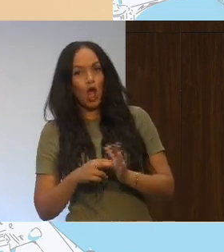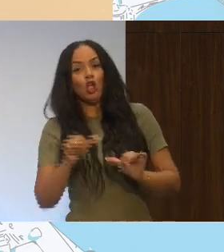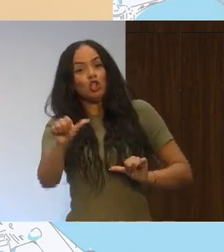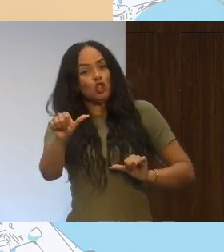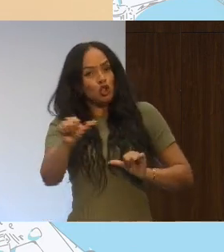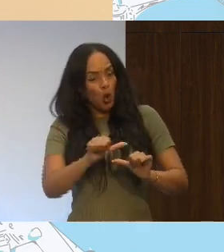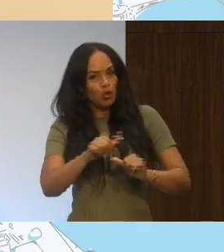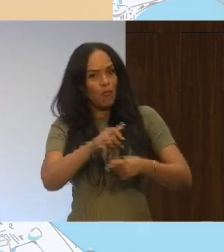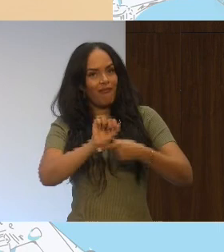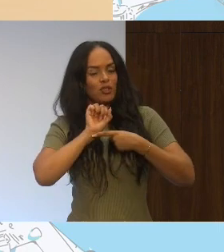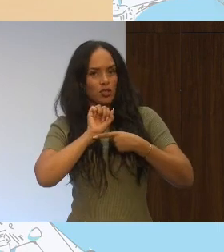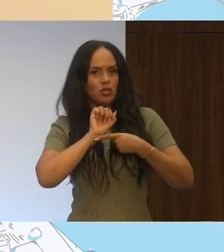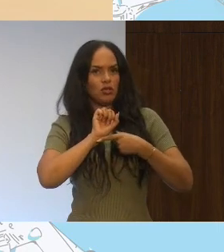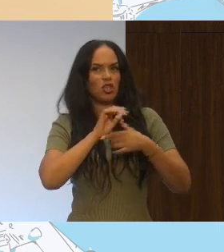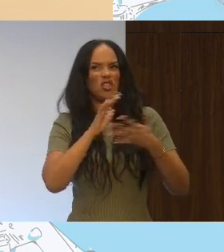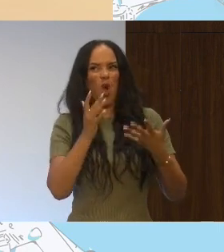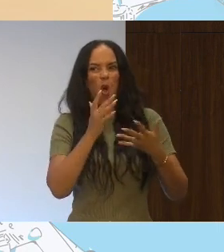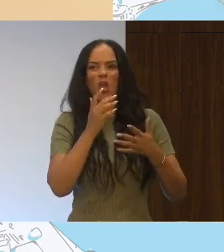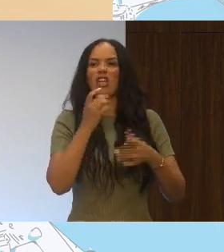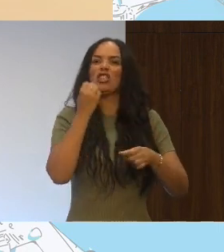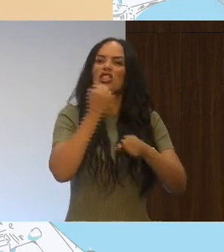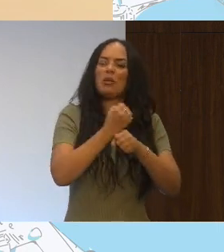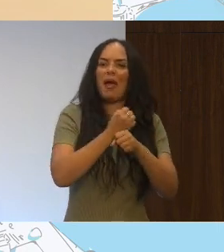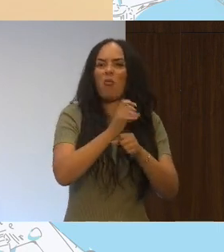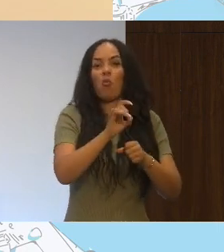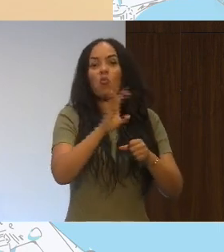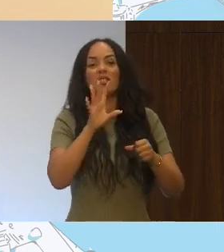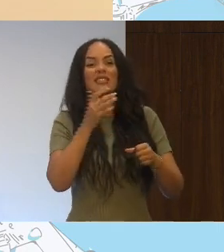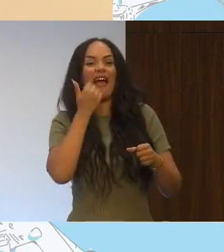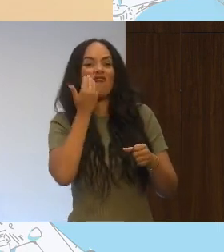so you might take one of these g pants once on every day of the menstrual cycle,